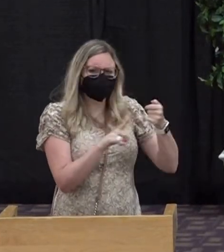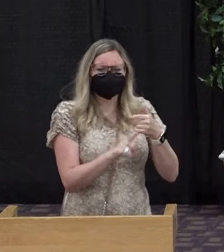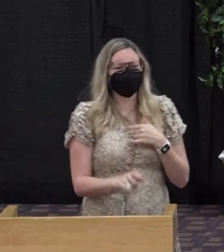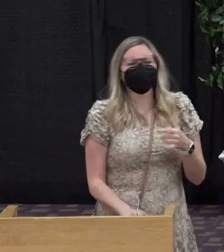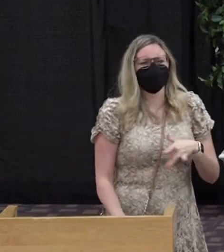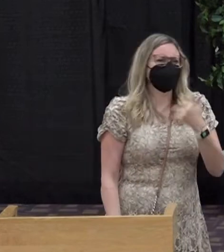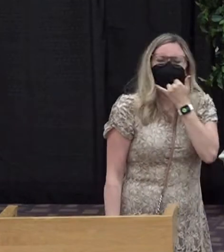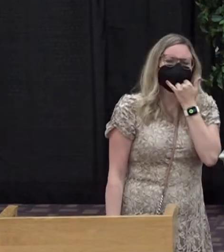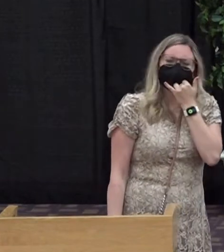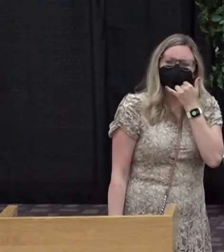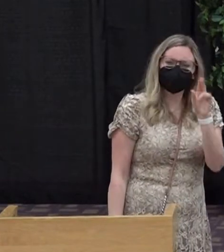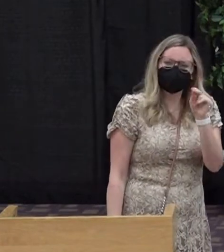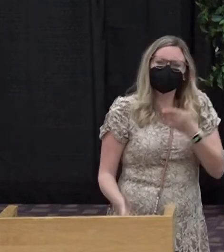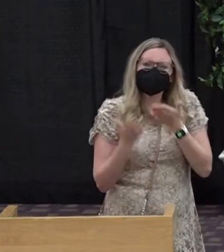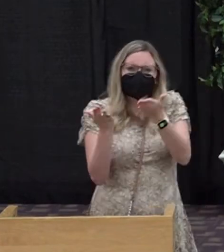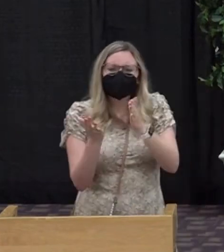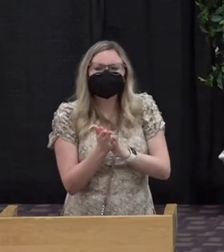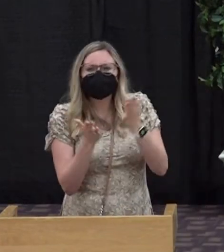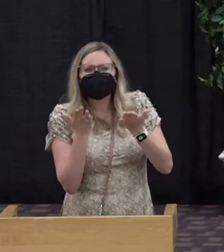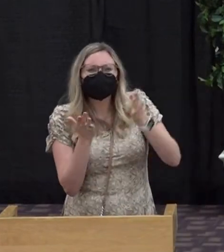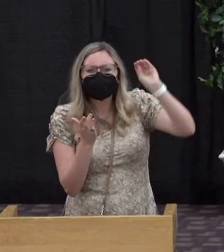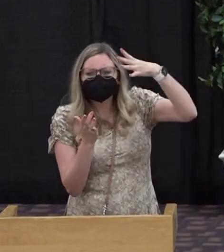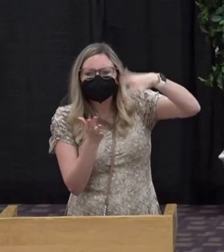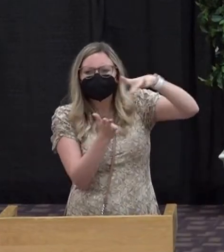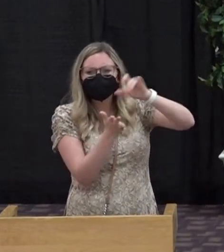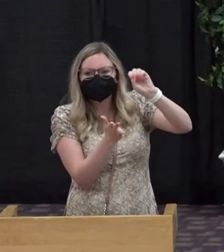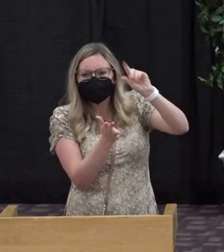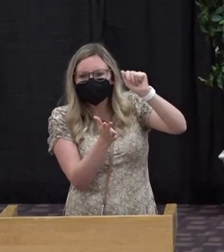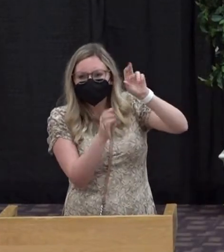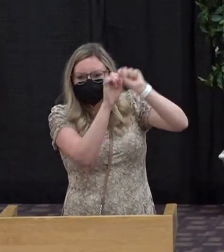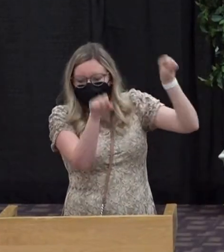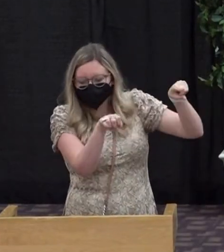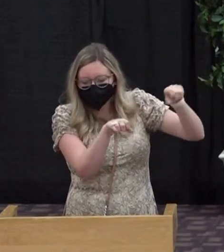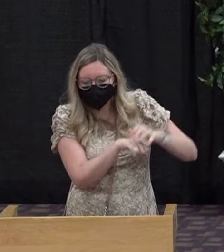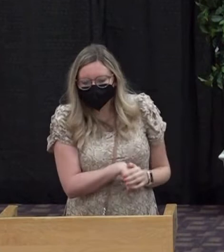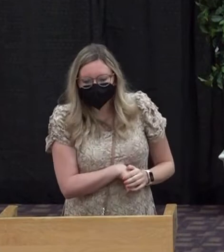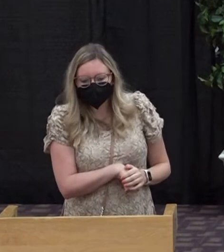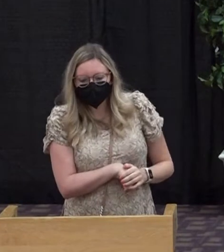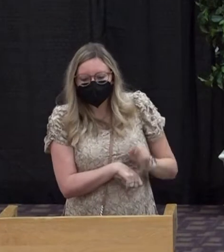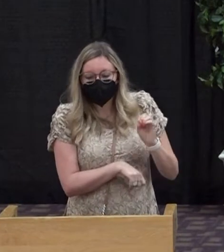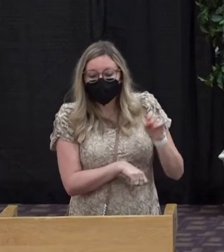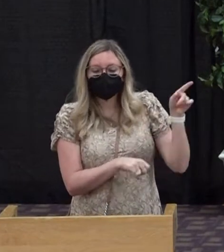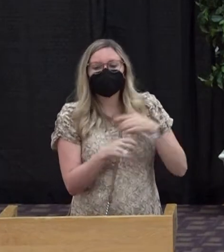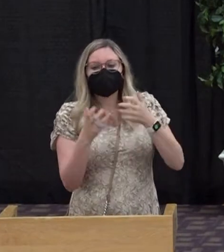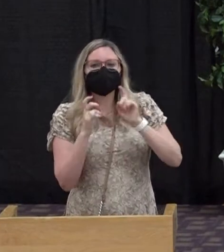But this man felt that that wasn't correct. And felt that it was, in the middle, the sun.